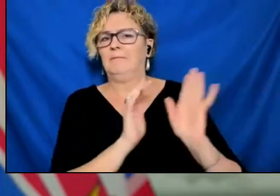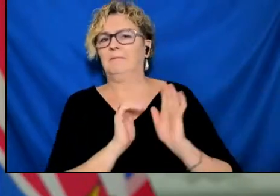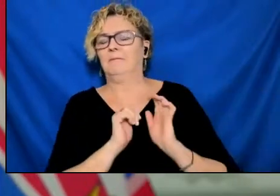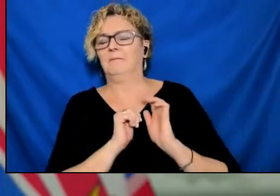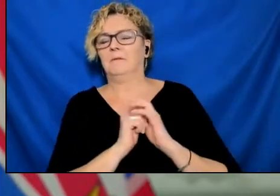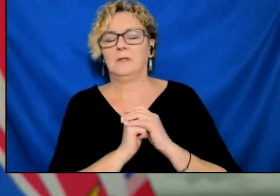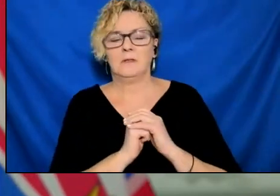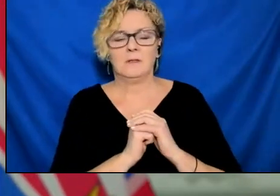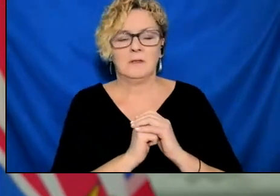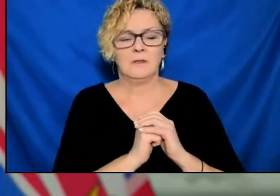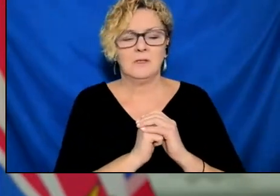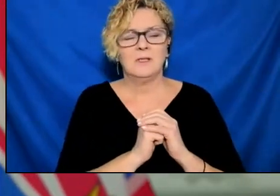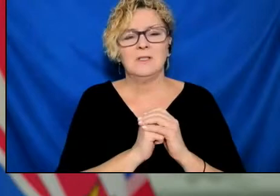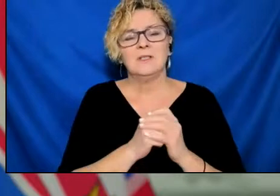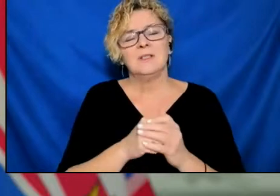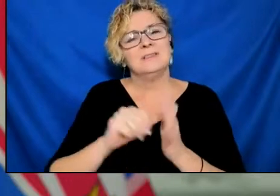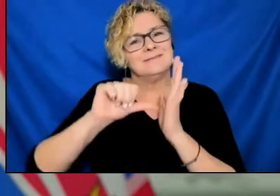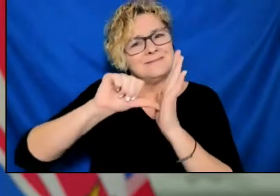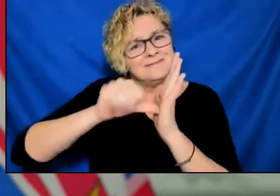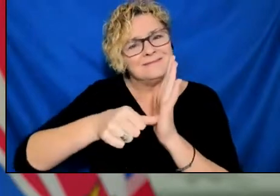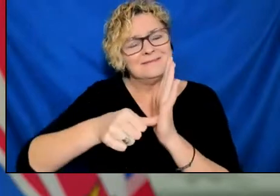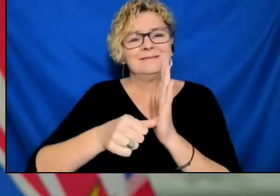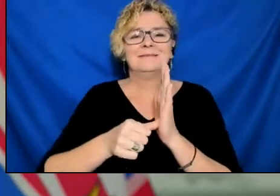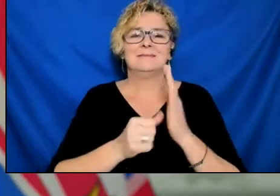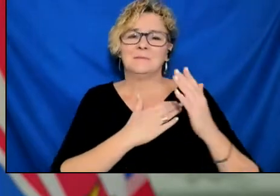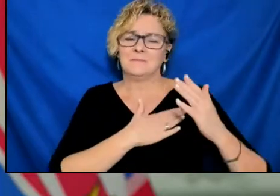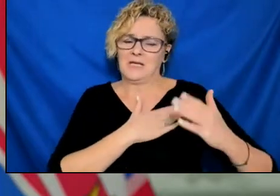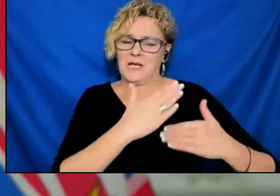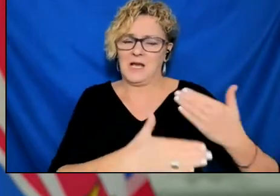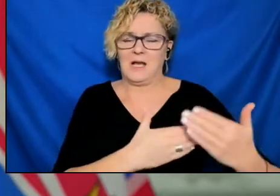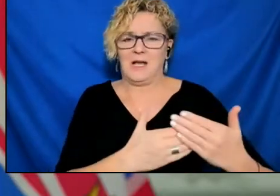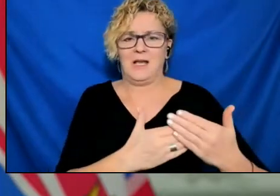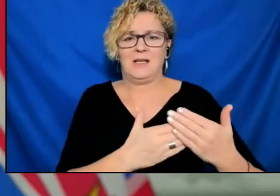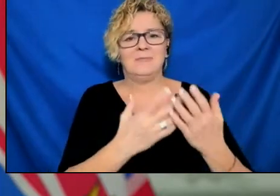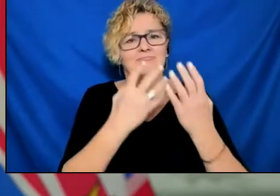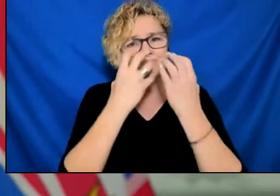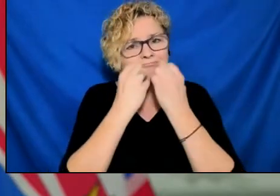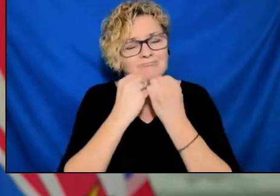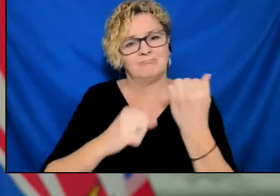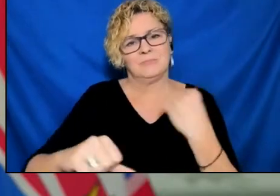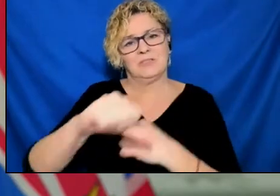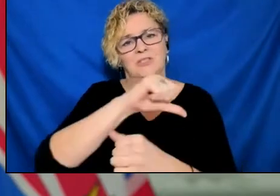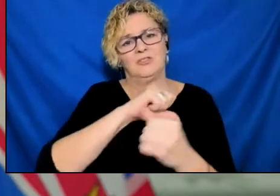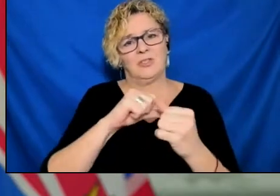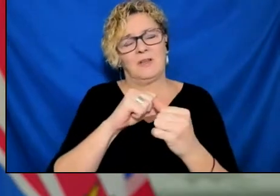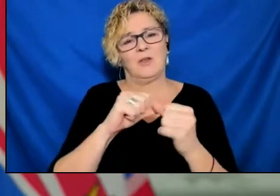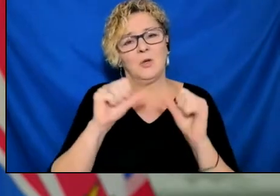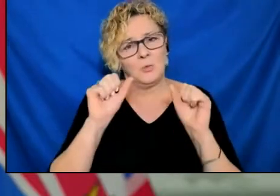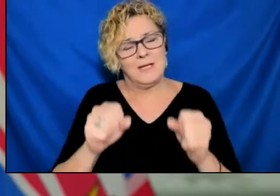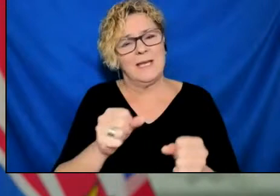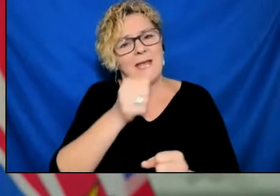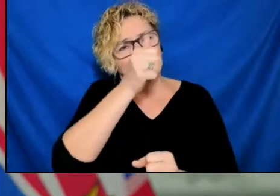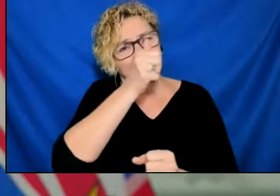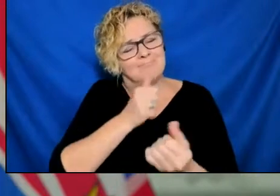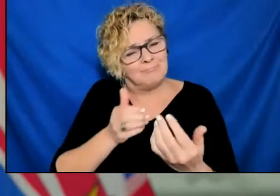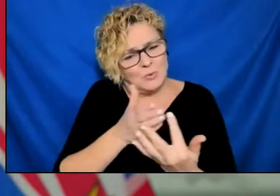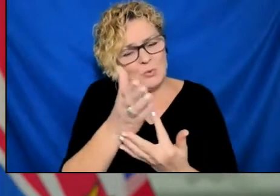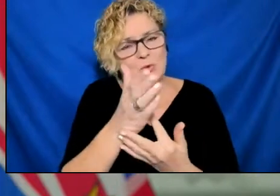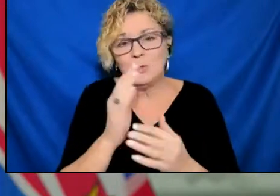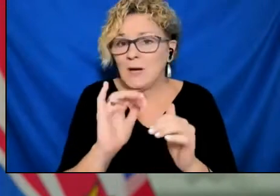booster shot of kindness once again and make sure that we get through this together by being